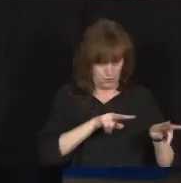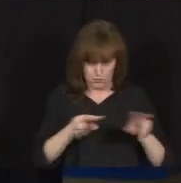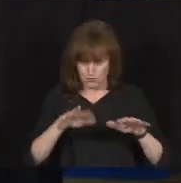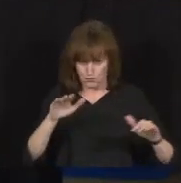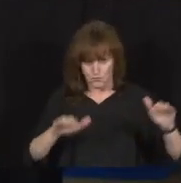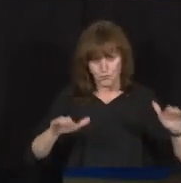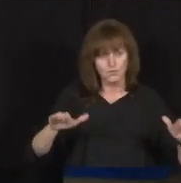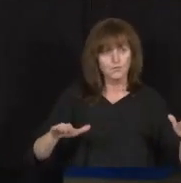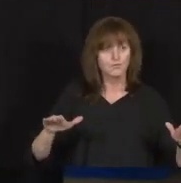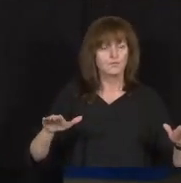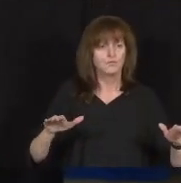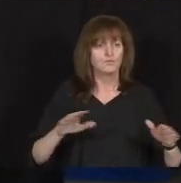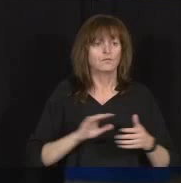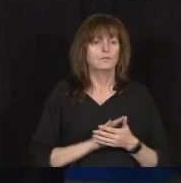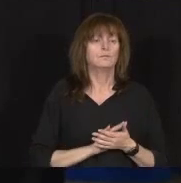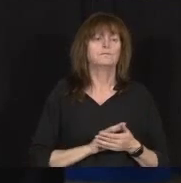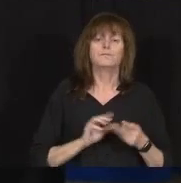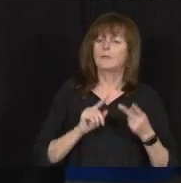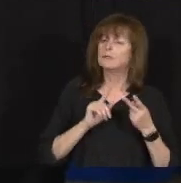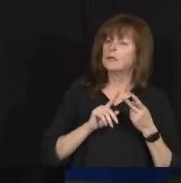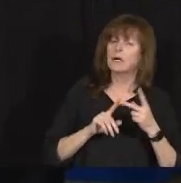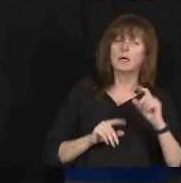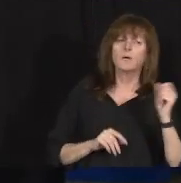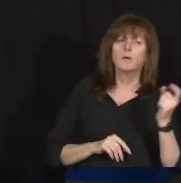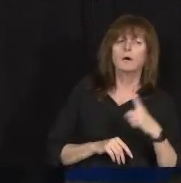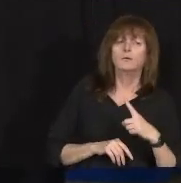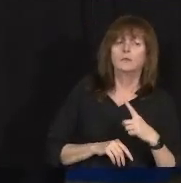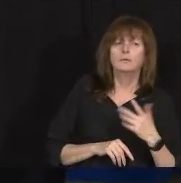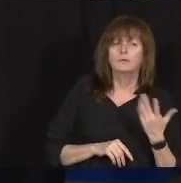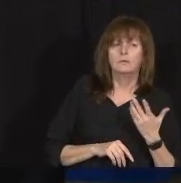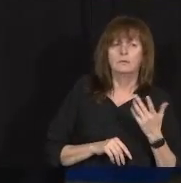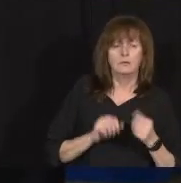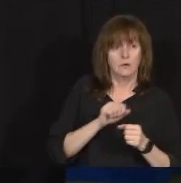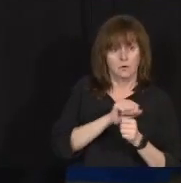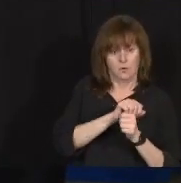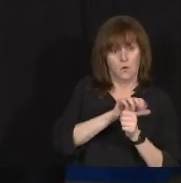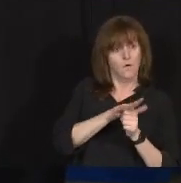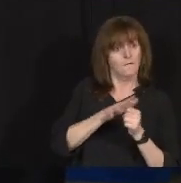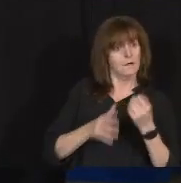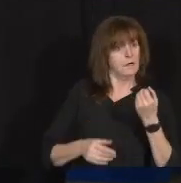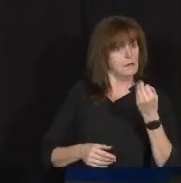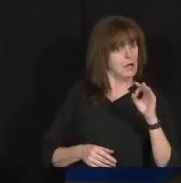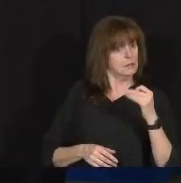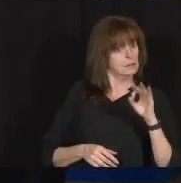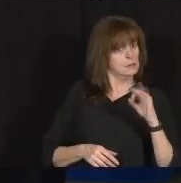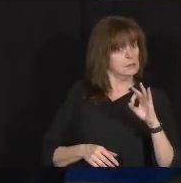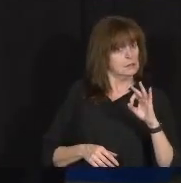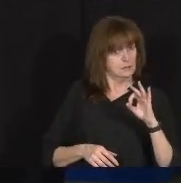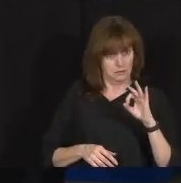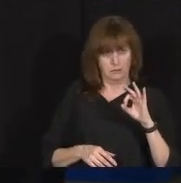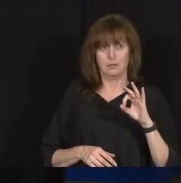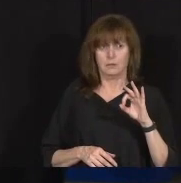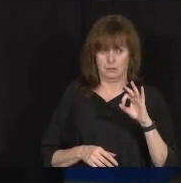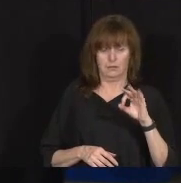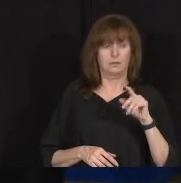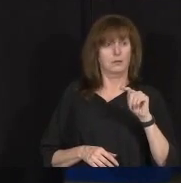My other question is, we have the COVID-19 triage protocol for surge capacity. W hat it states is that